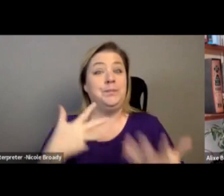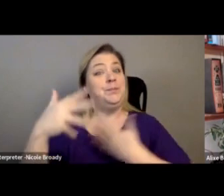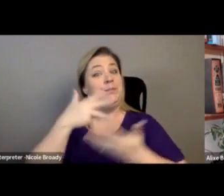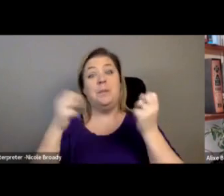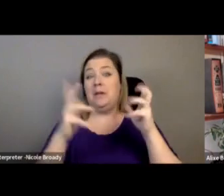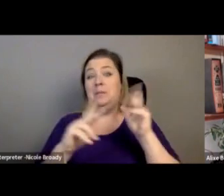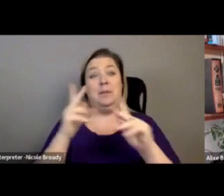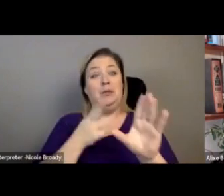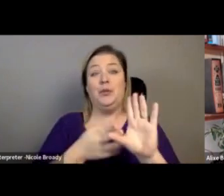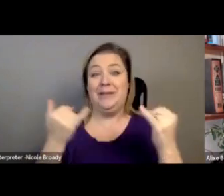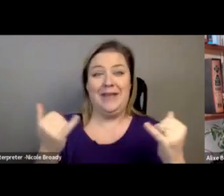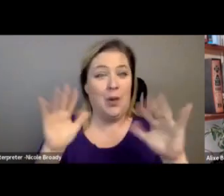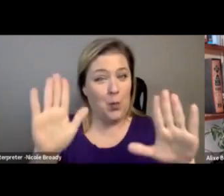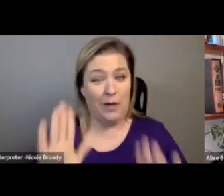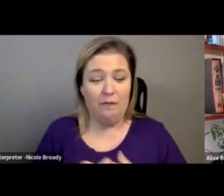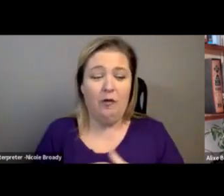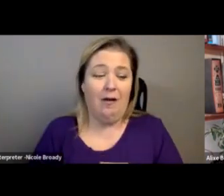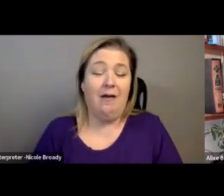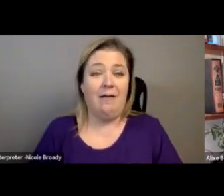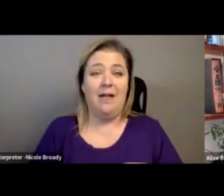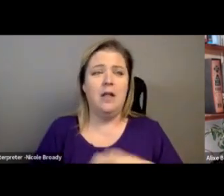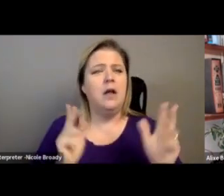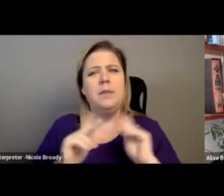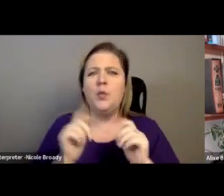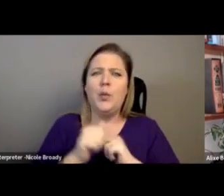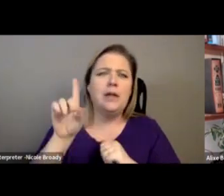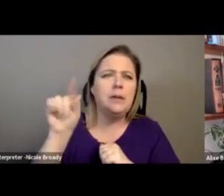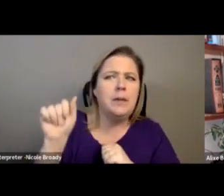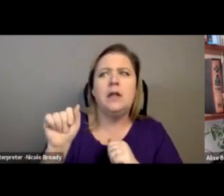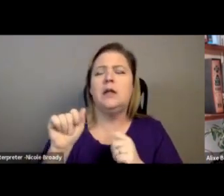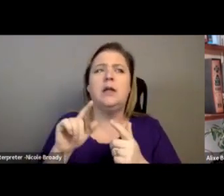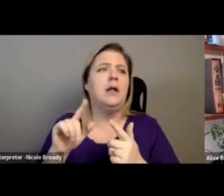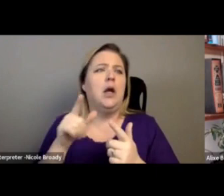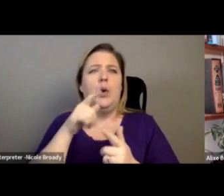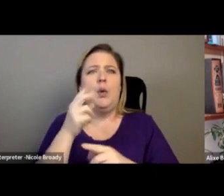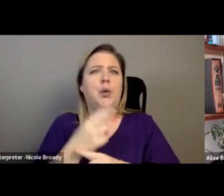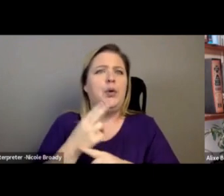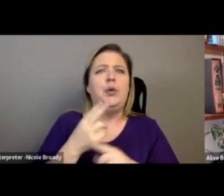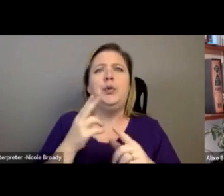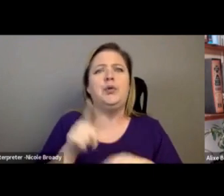us today, which is tremendous. We have people with disabilities who used long term supports and